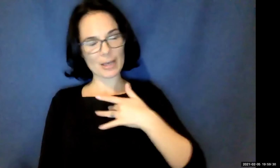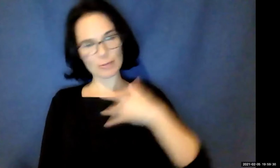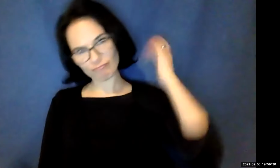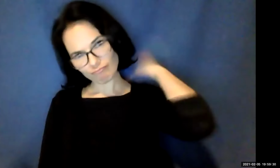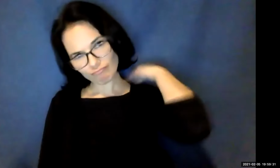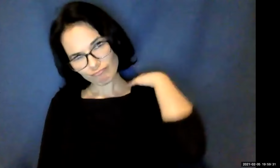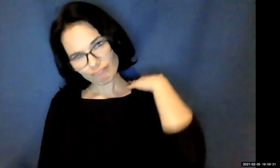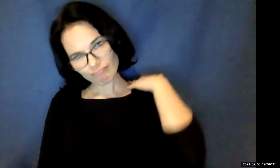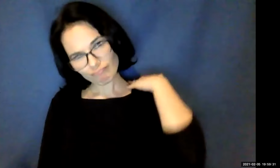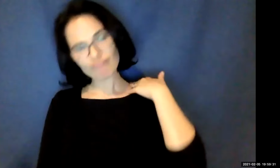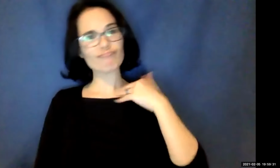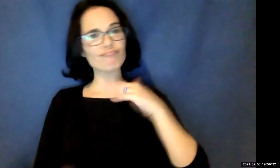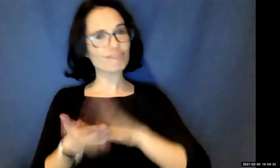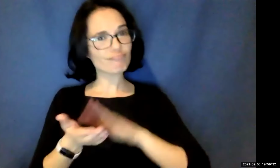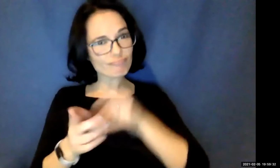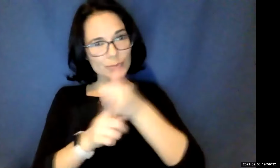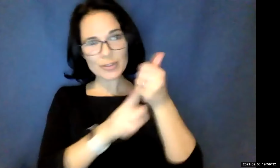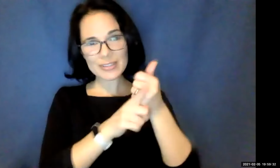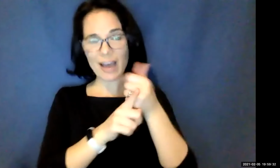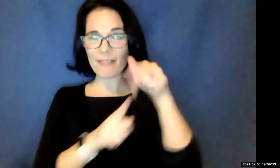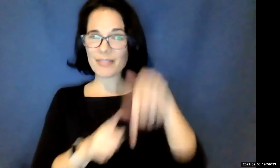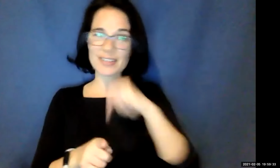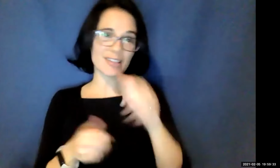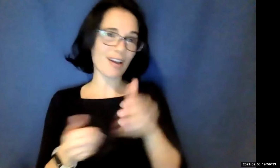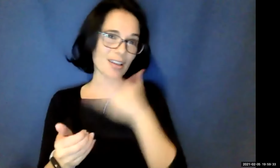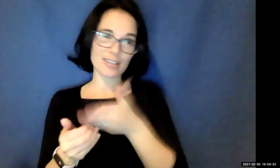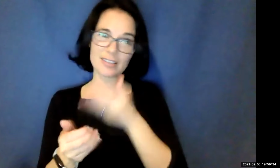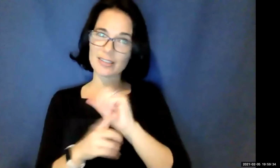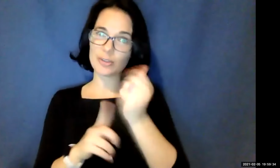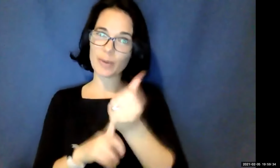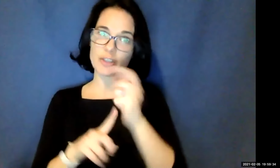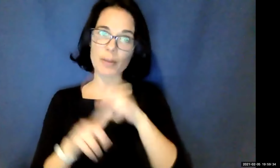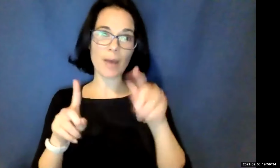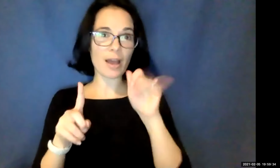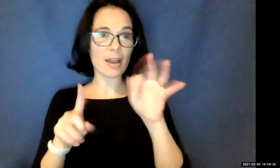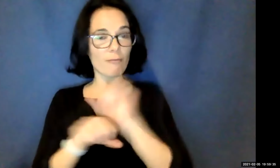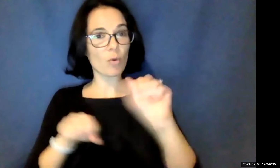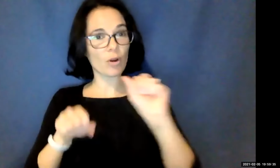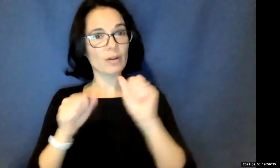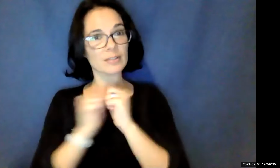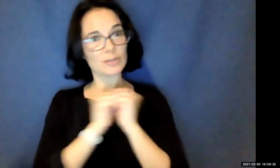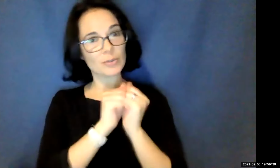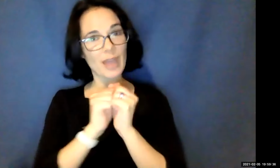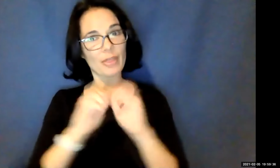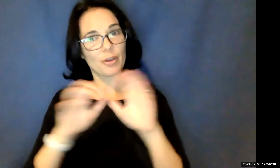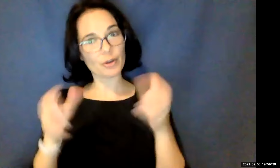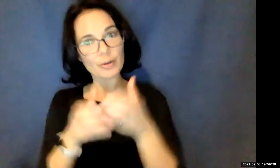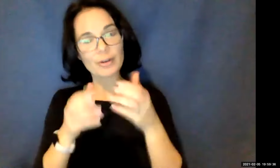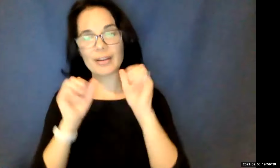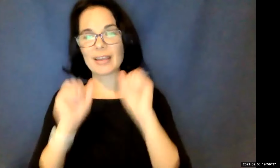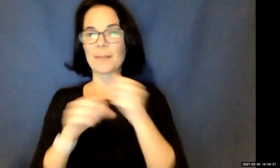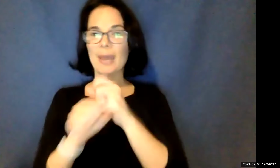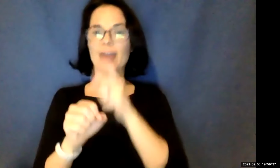You know, this isn’t easy for everyone, but together we can really have a brighter future.